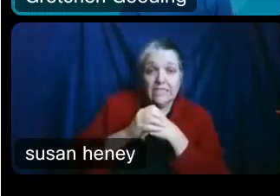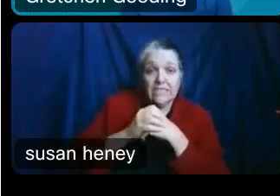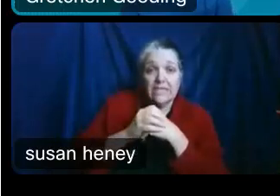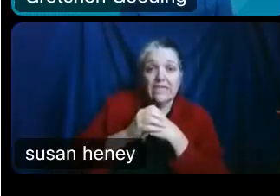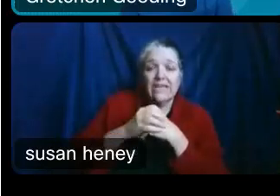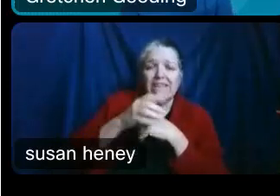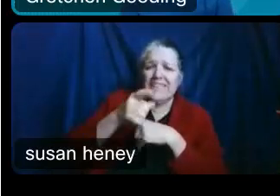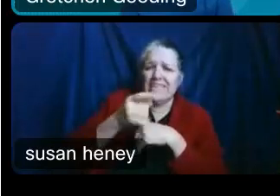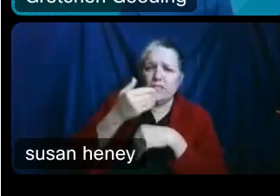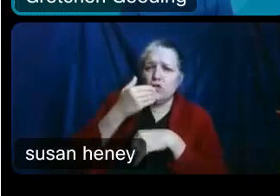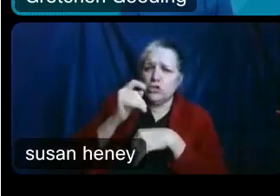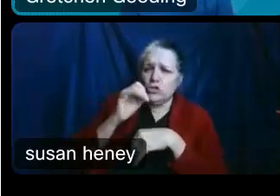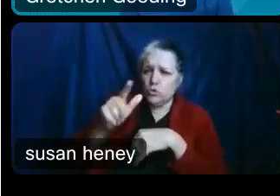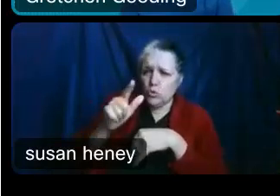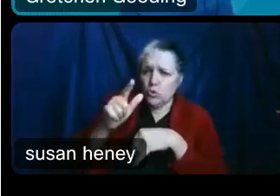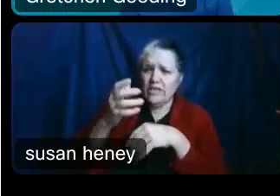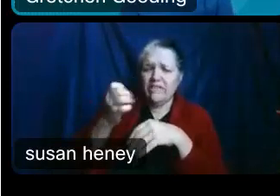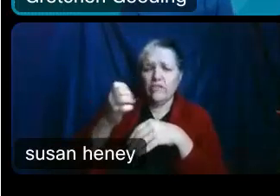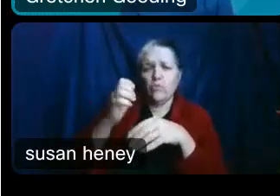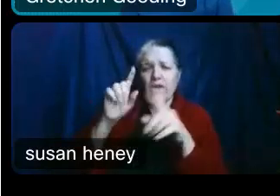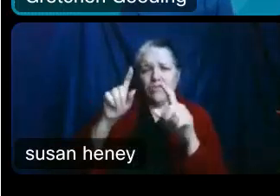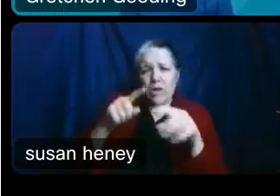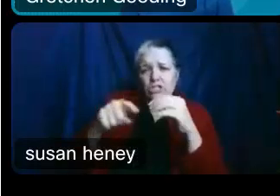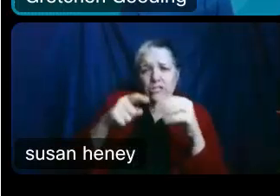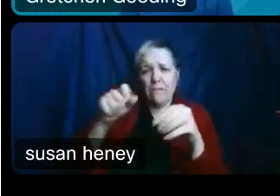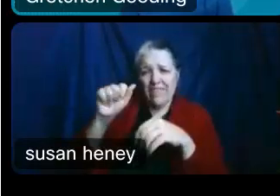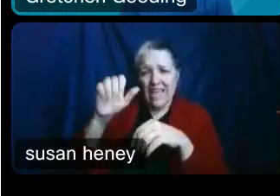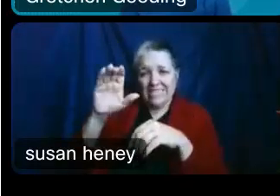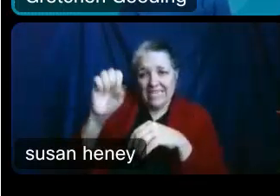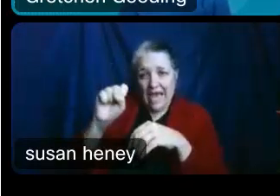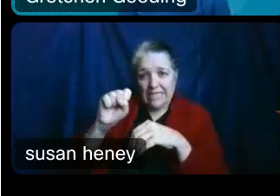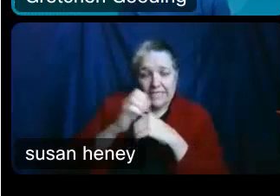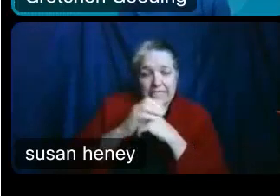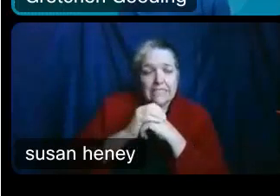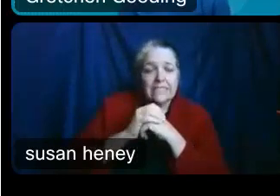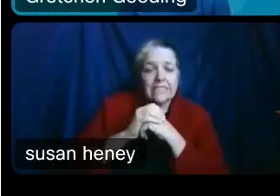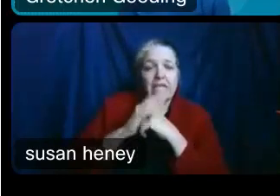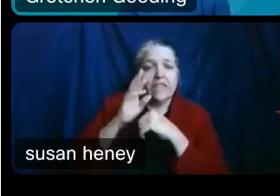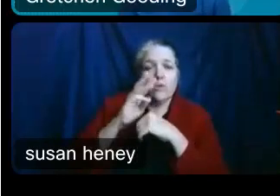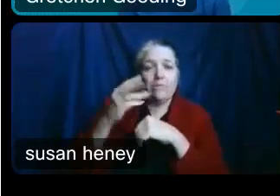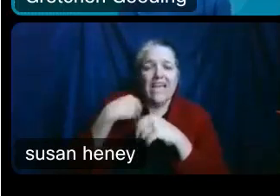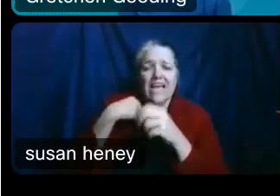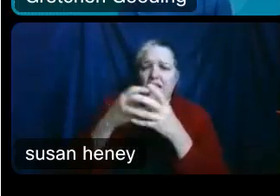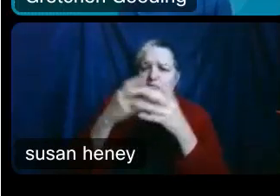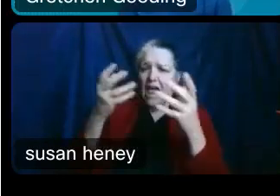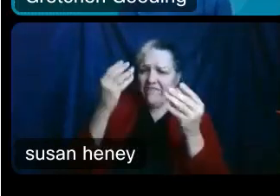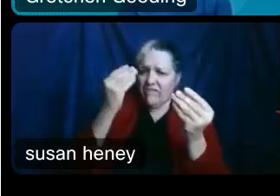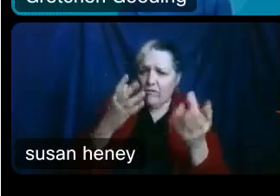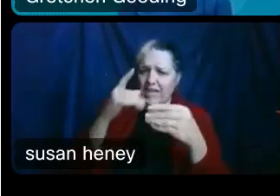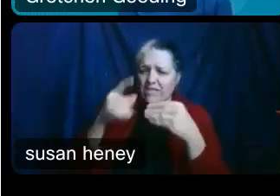questions about the ACS. The ACS website contains a wealth of information about the survey,